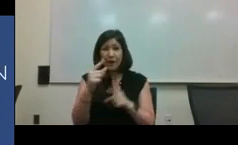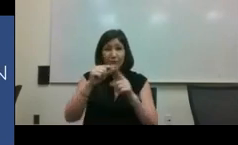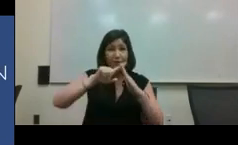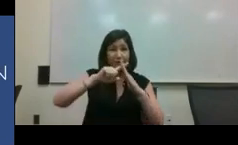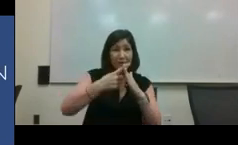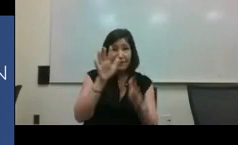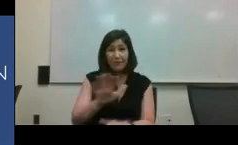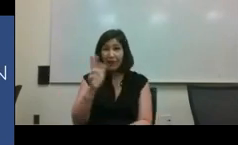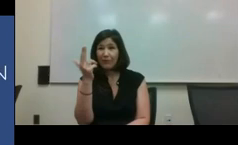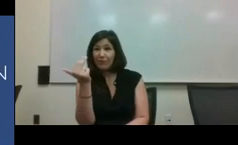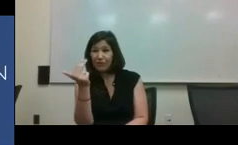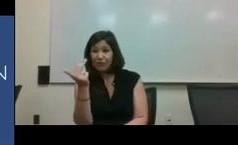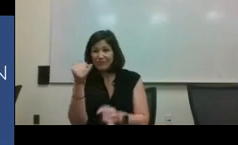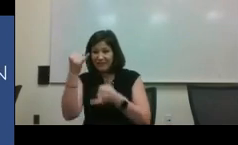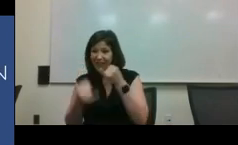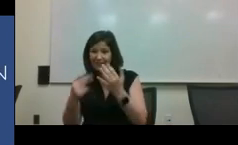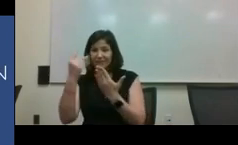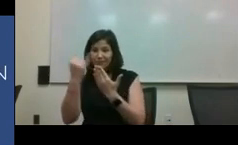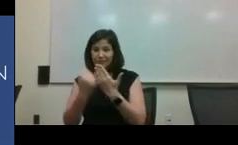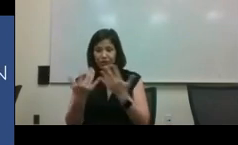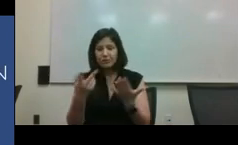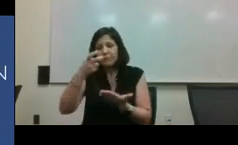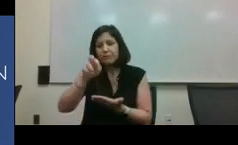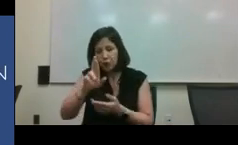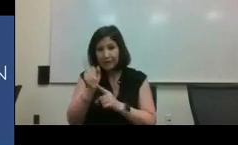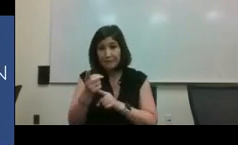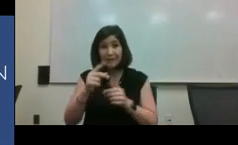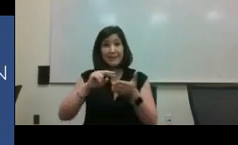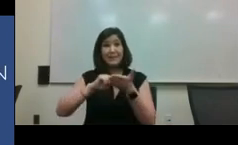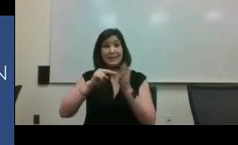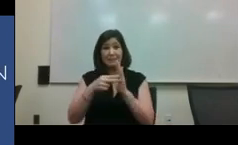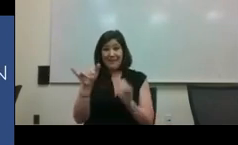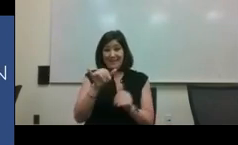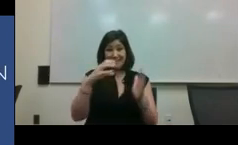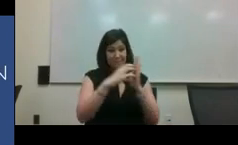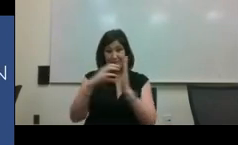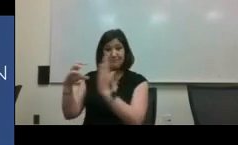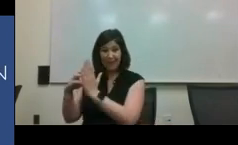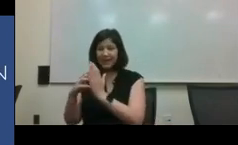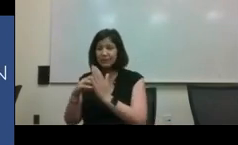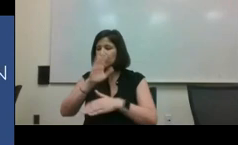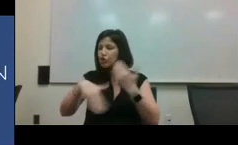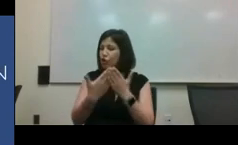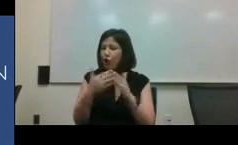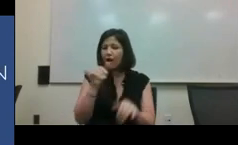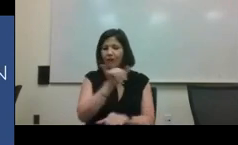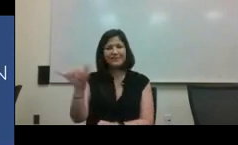and around 13 words at the ends of the project per minute. So, when they got the same passage, and again, these are all the same subtasks that the students